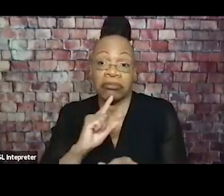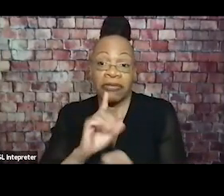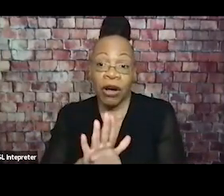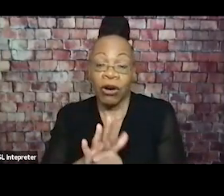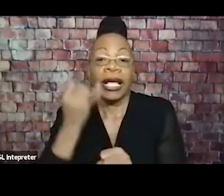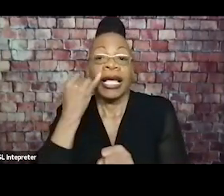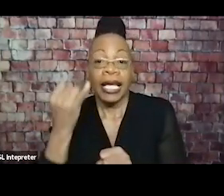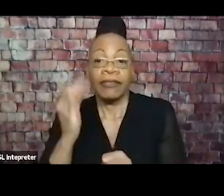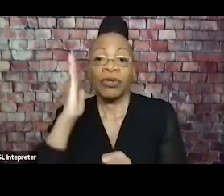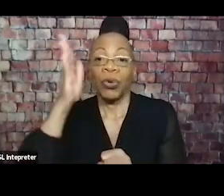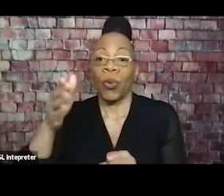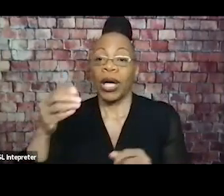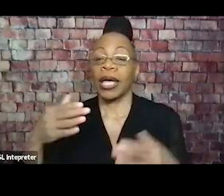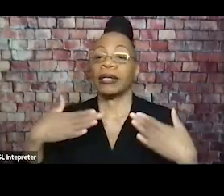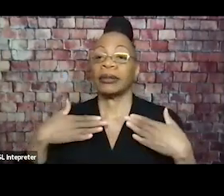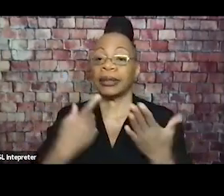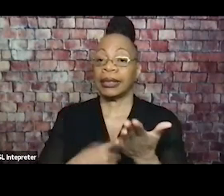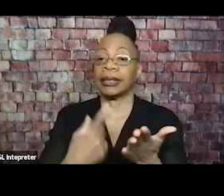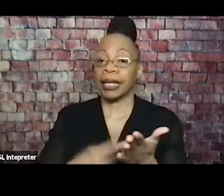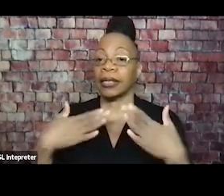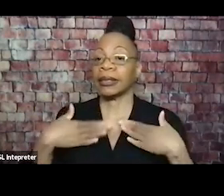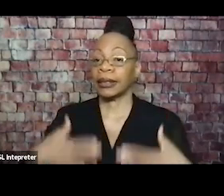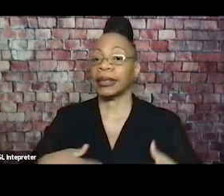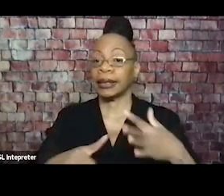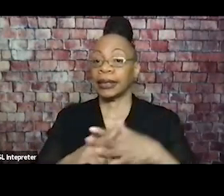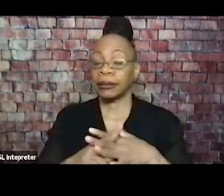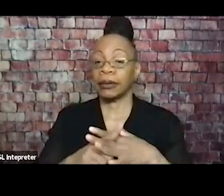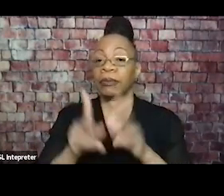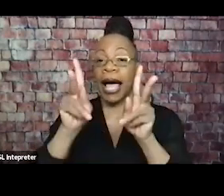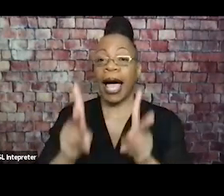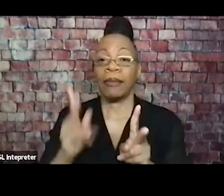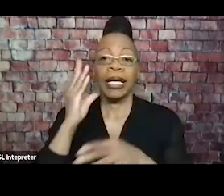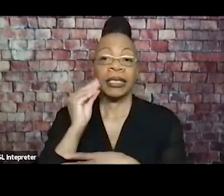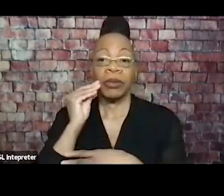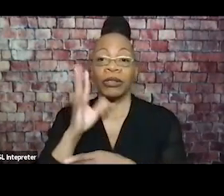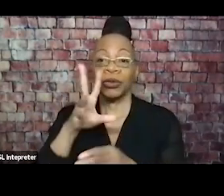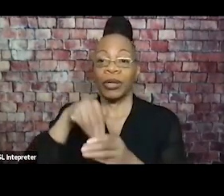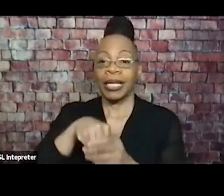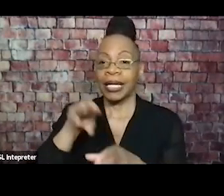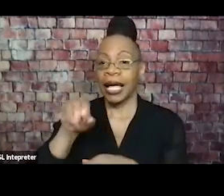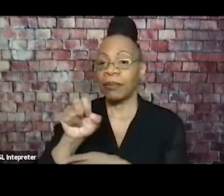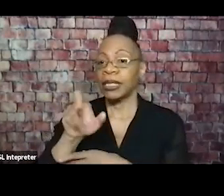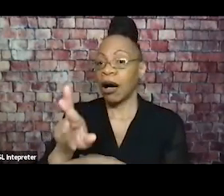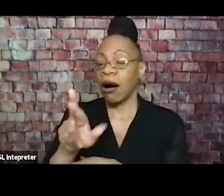that the applicant experiences in the MSR, if they haven't had a lot of treatment for those symptoms,